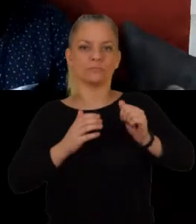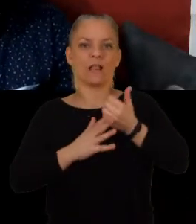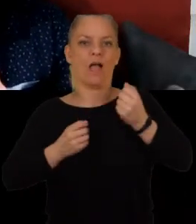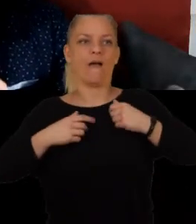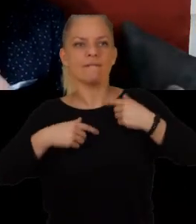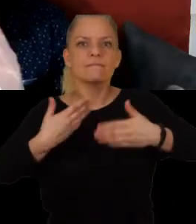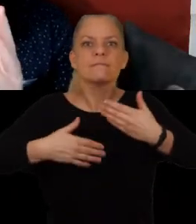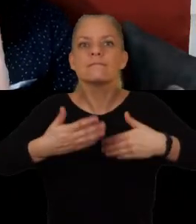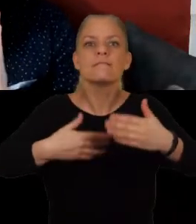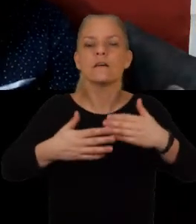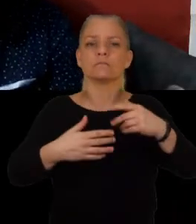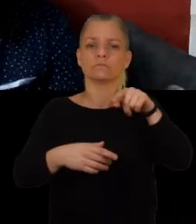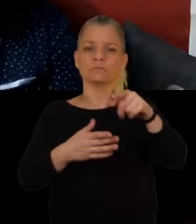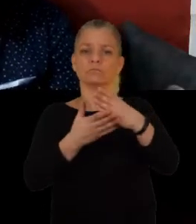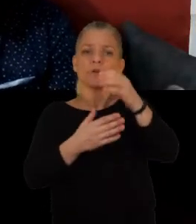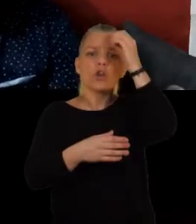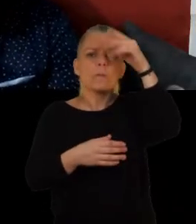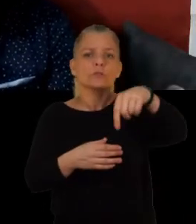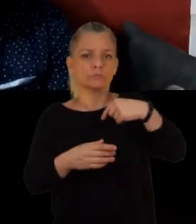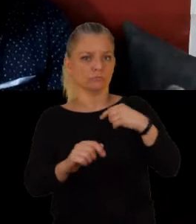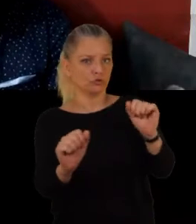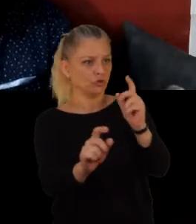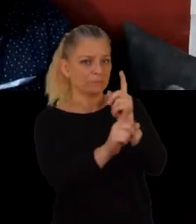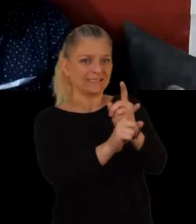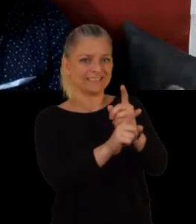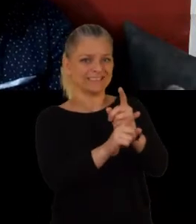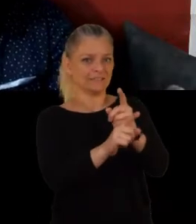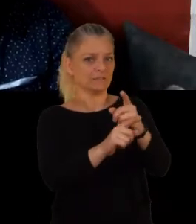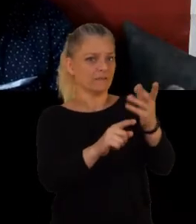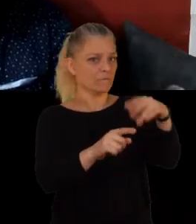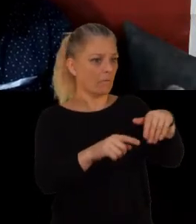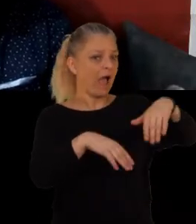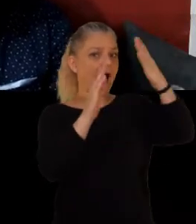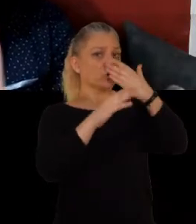for me it's like an acknowledgement that i have never met a peer support worker that kind of comes